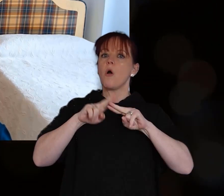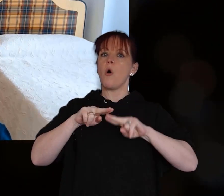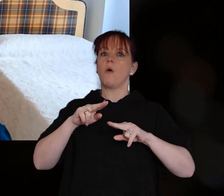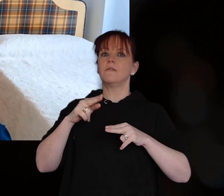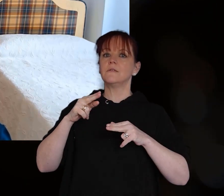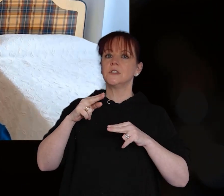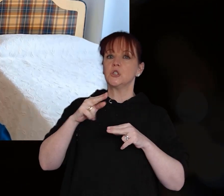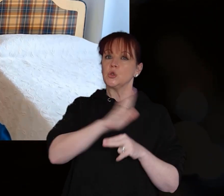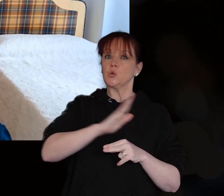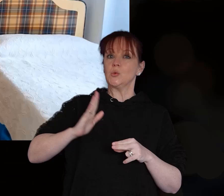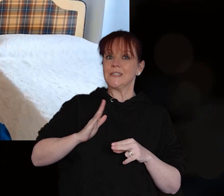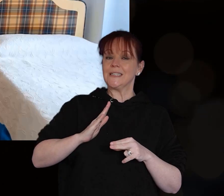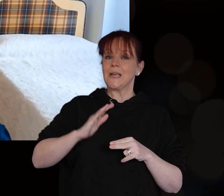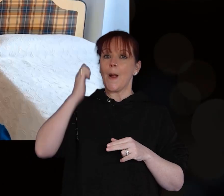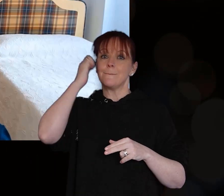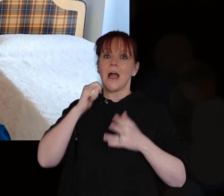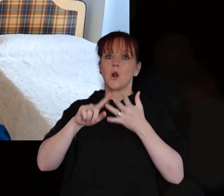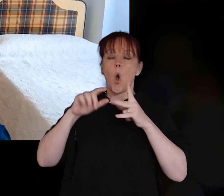and Life Is Strange: Double Exposure.